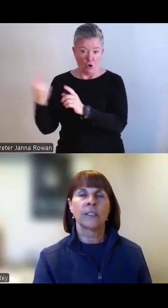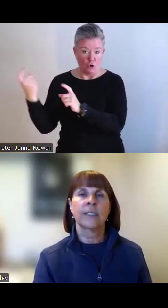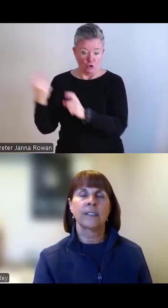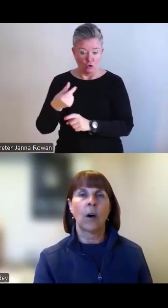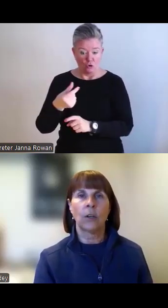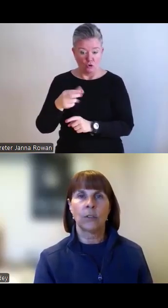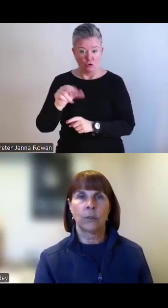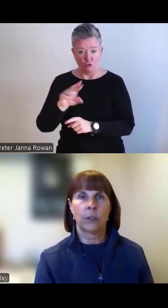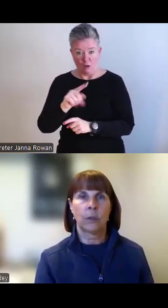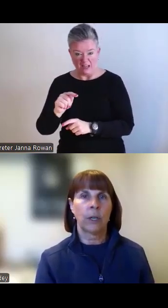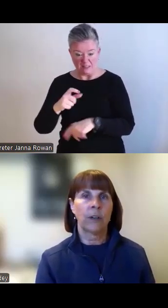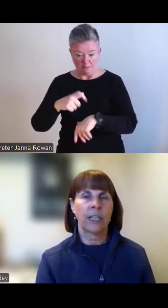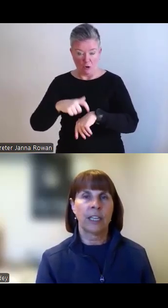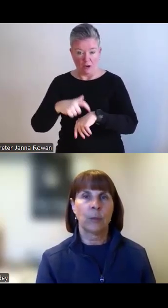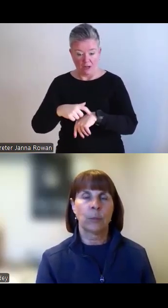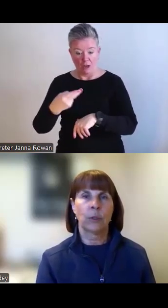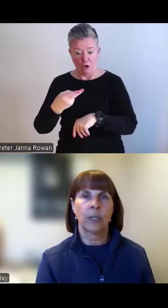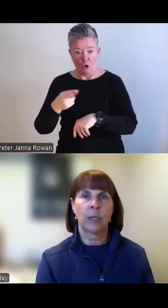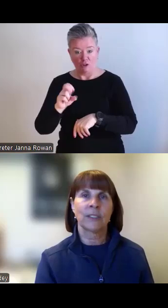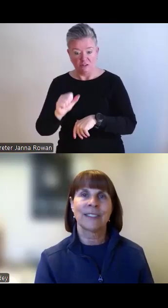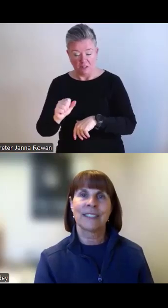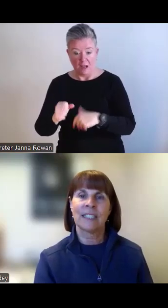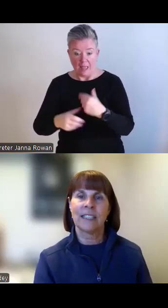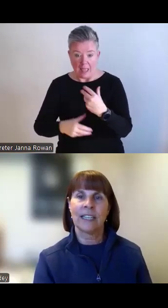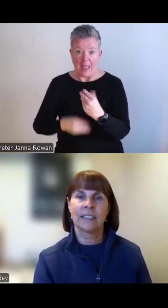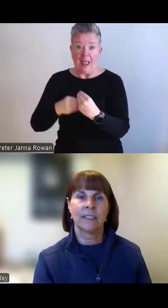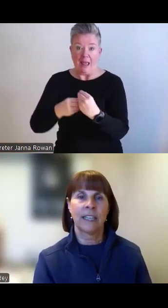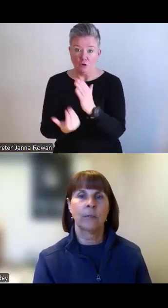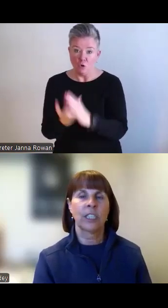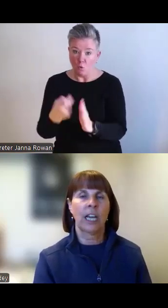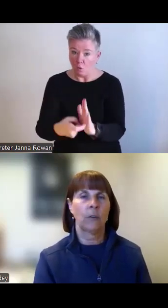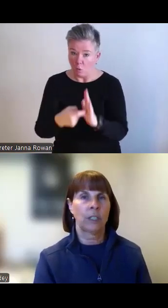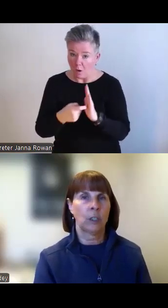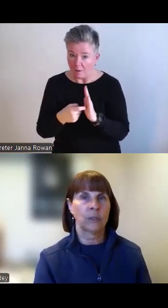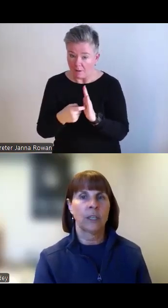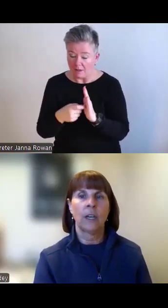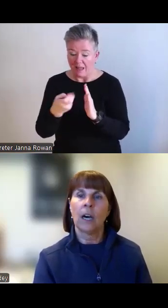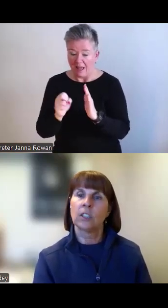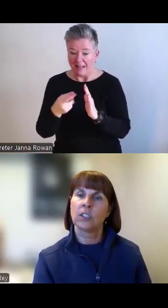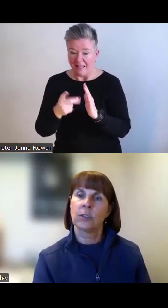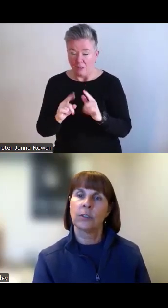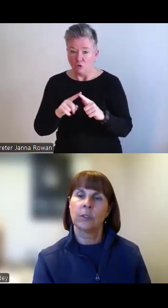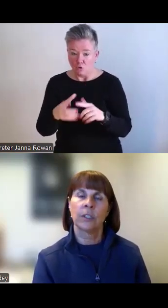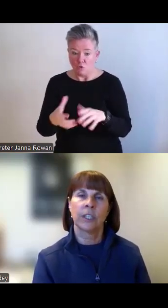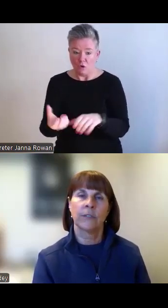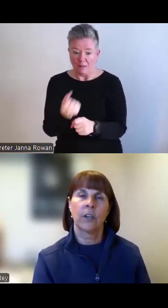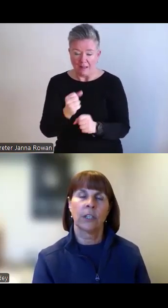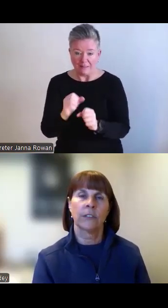HRSA is also requiring EHDI programs to collect language outcomes on children who are deaf or